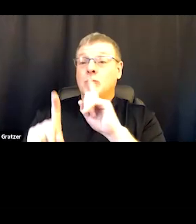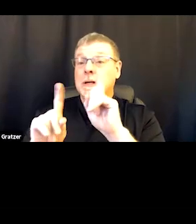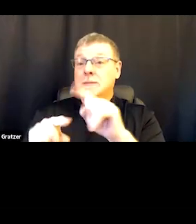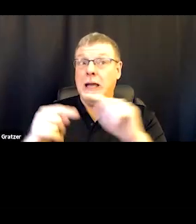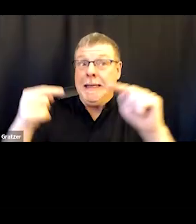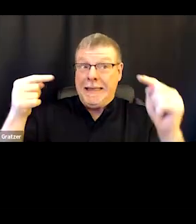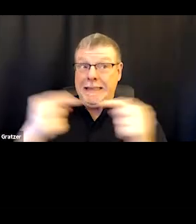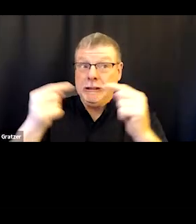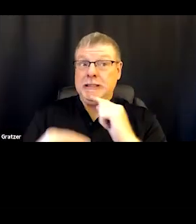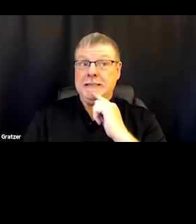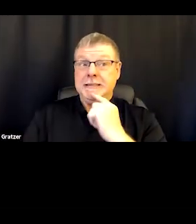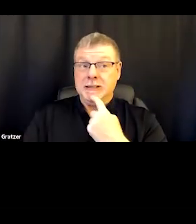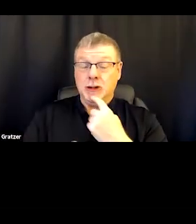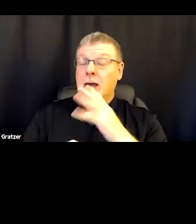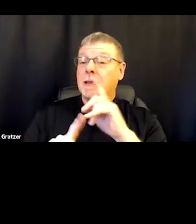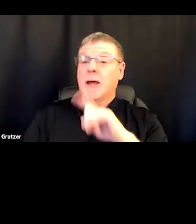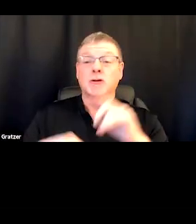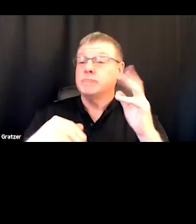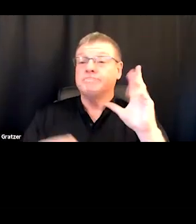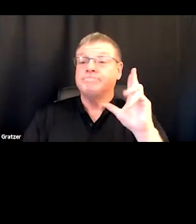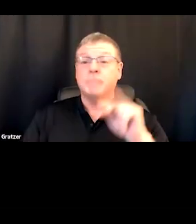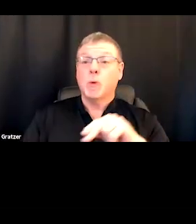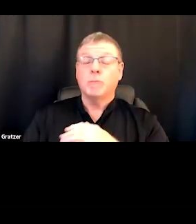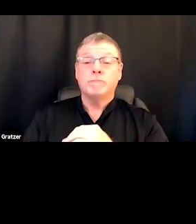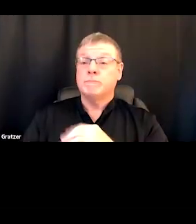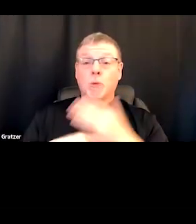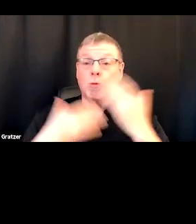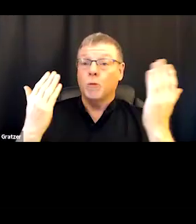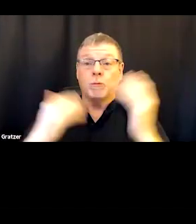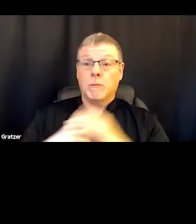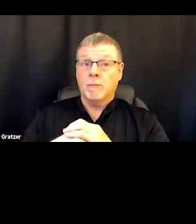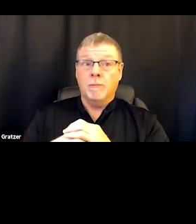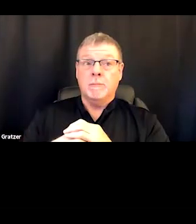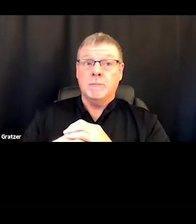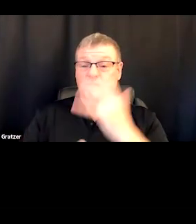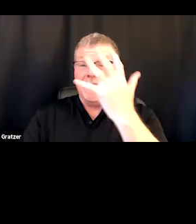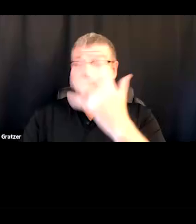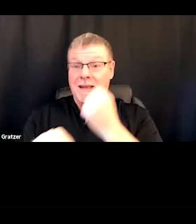seriously on a scene? And the answer is no. In the five years that we've been operating,